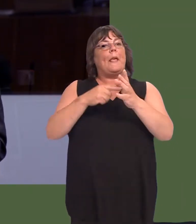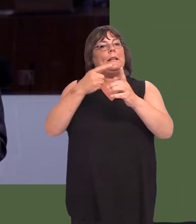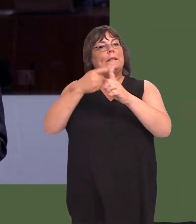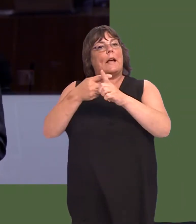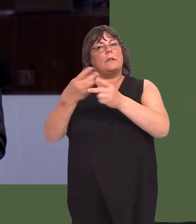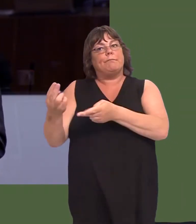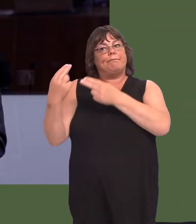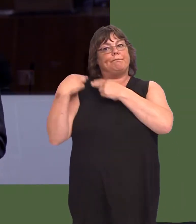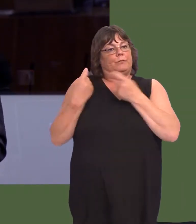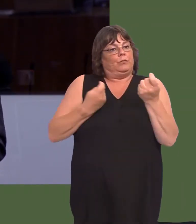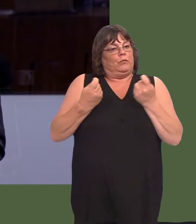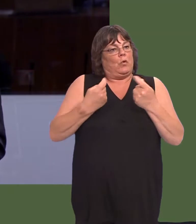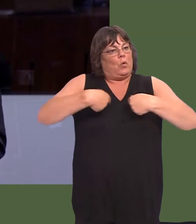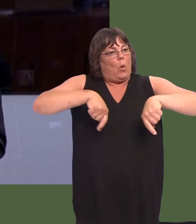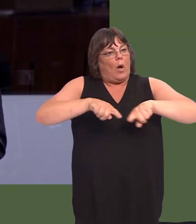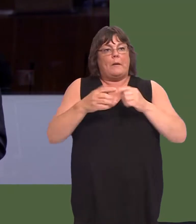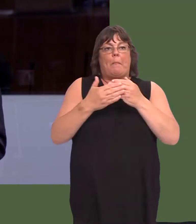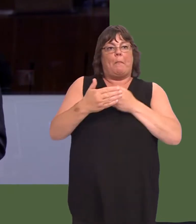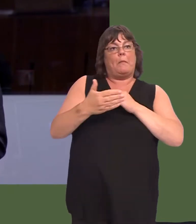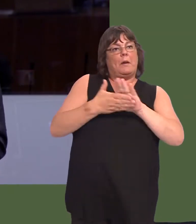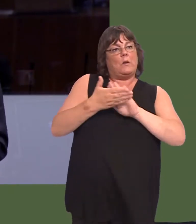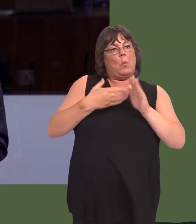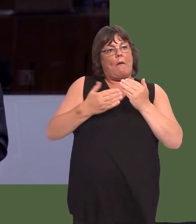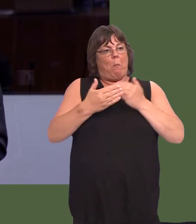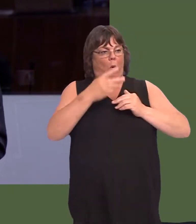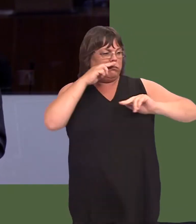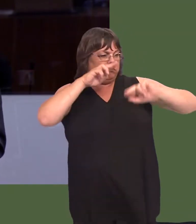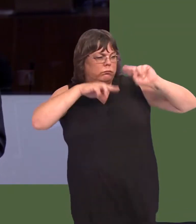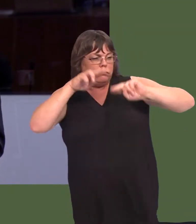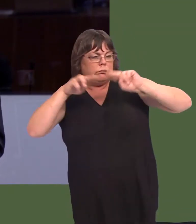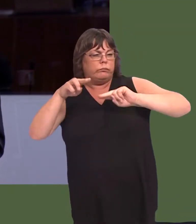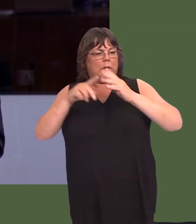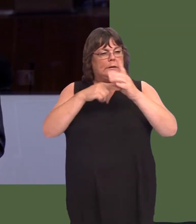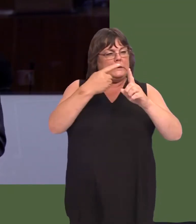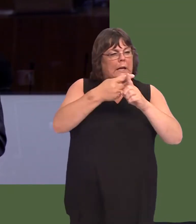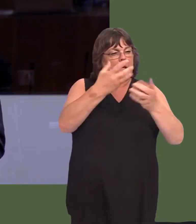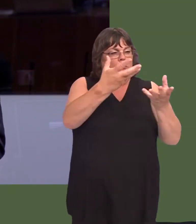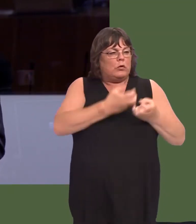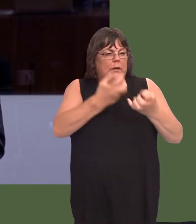been increased accountability, but this relies on public awareness of where that responsibility lies.